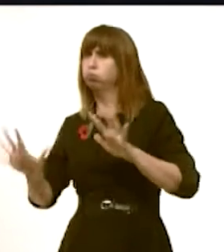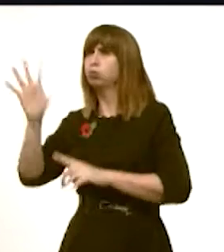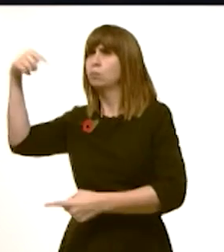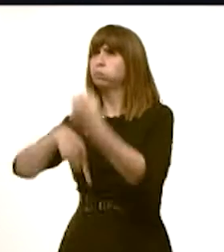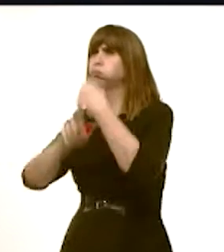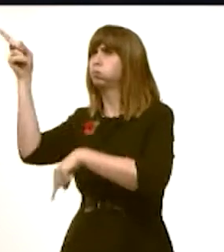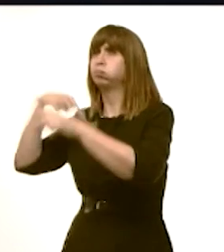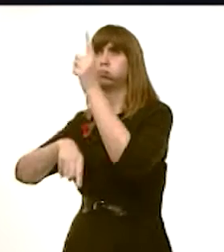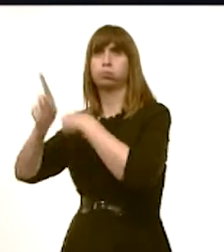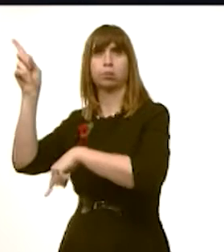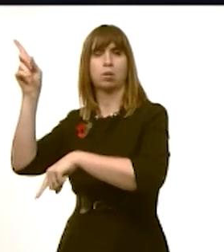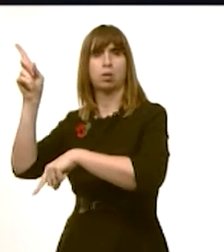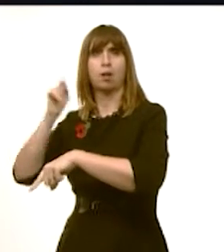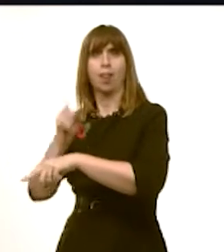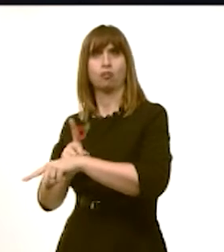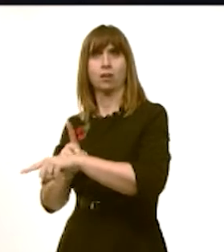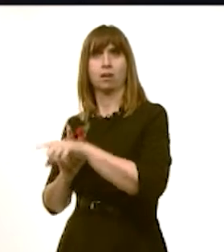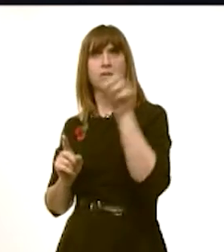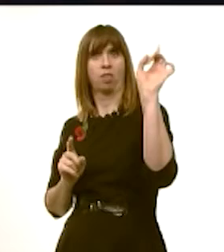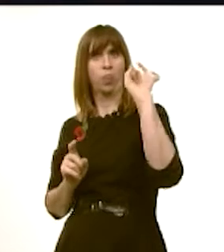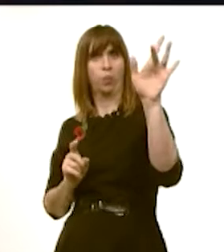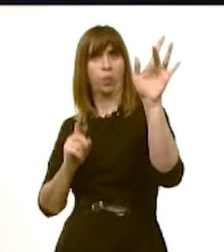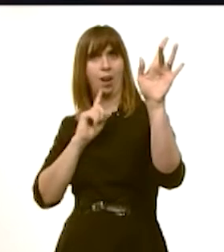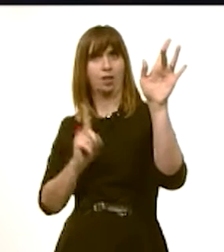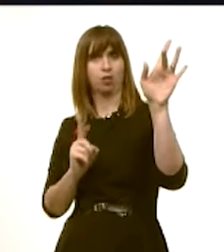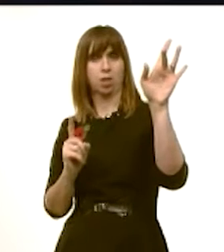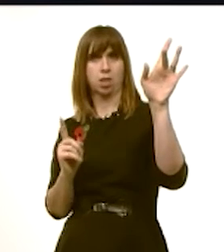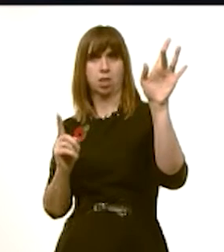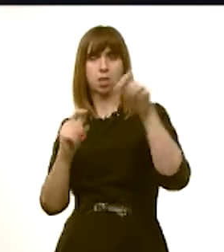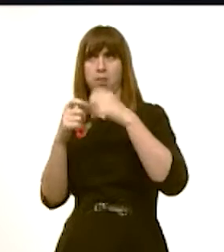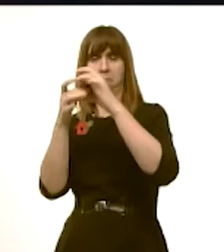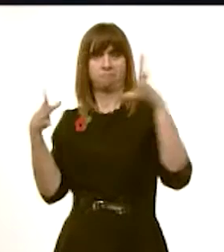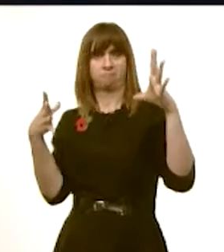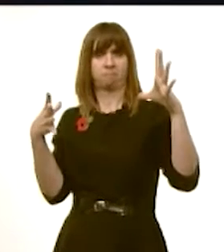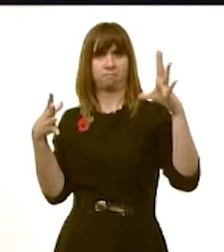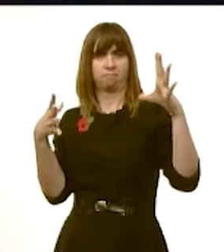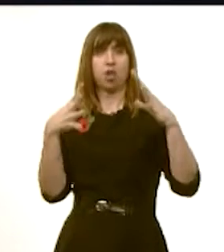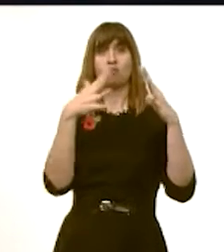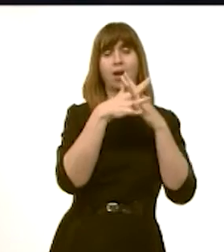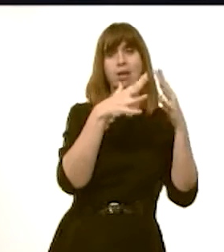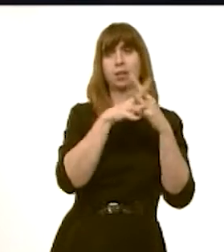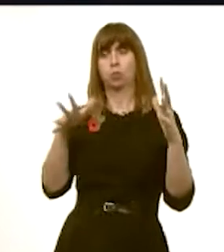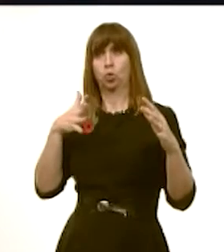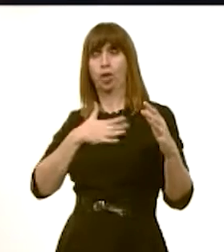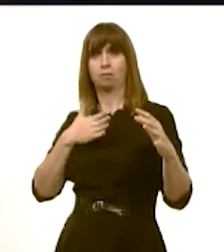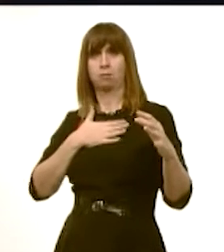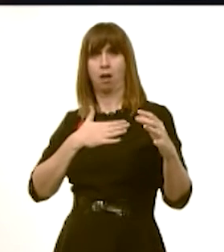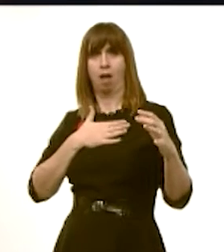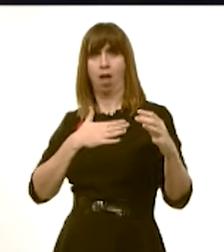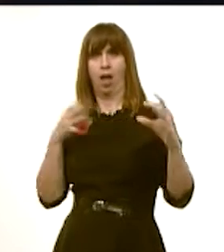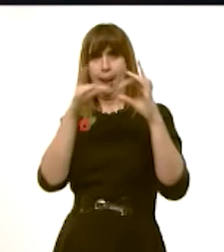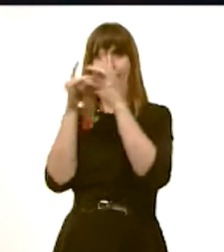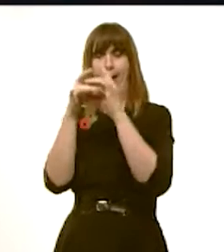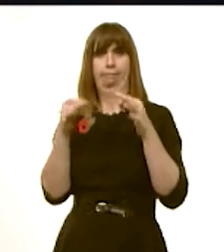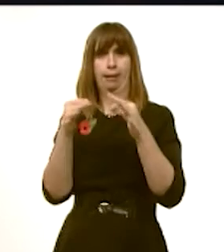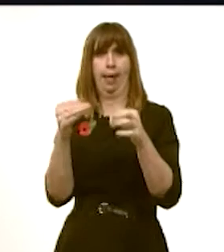But, there was a statement yesterday on further delays in the link between Wrexham and Chesteróthe